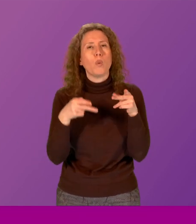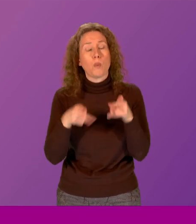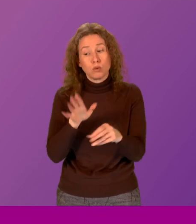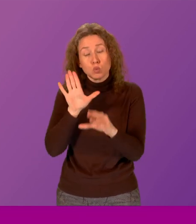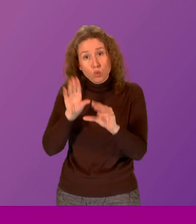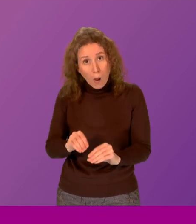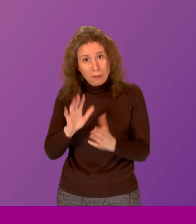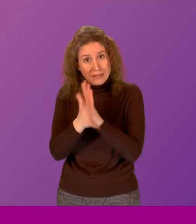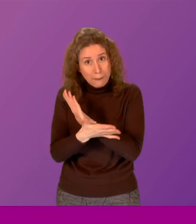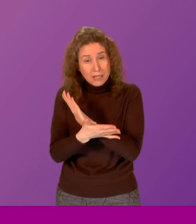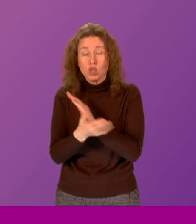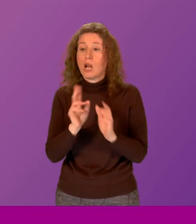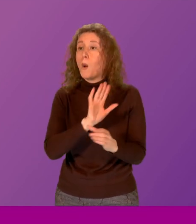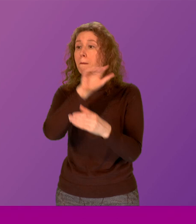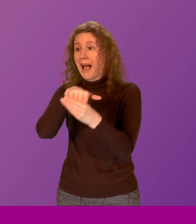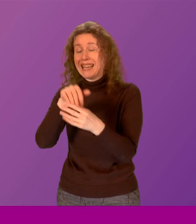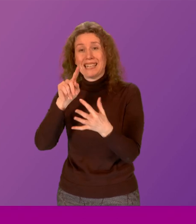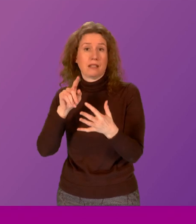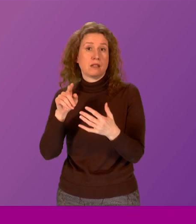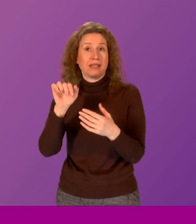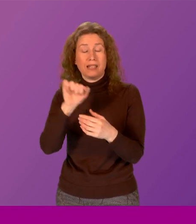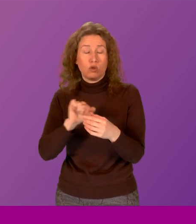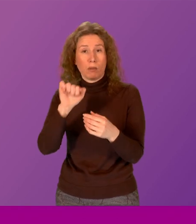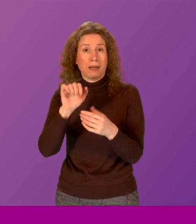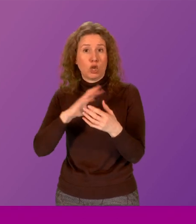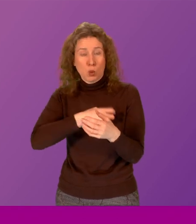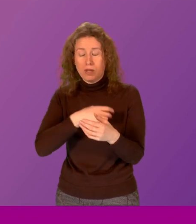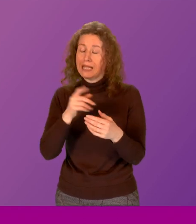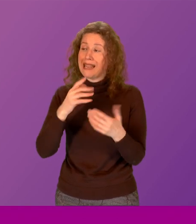that damage and rejoin the European Union is for Scotland to become an independent nation.